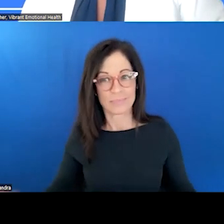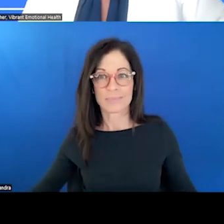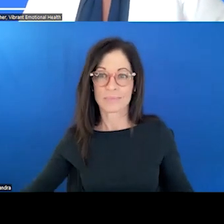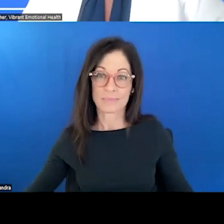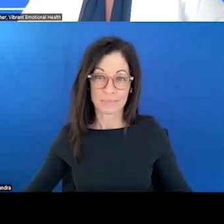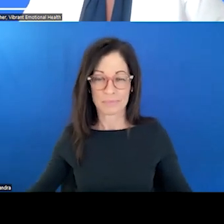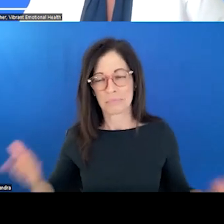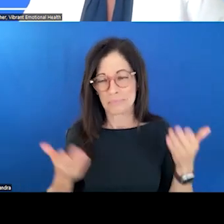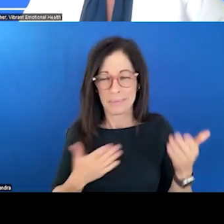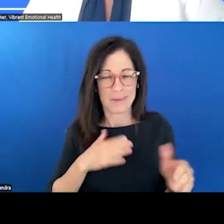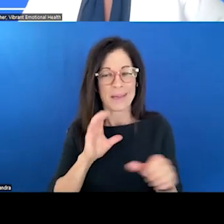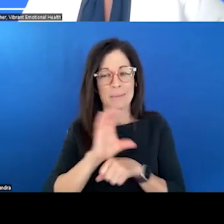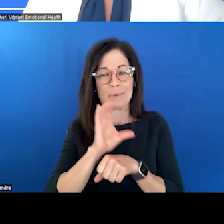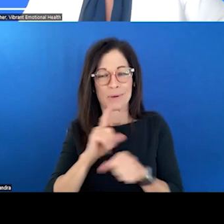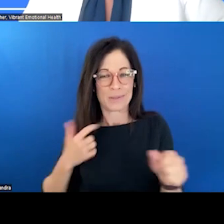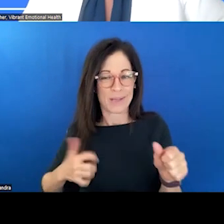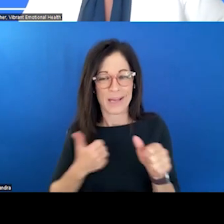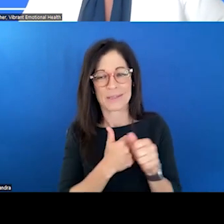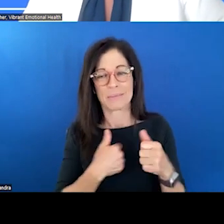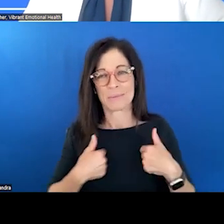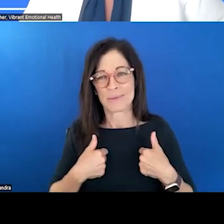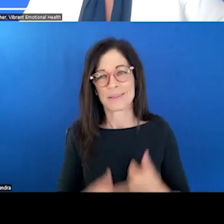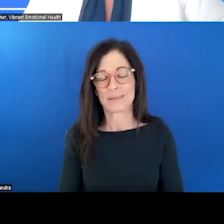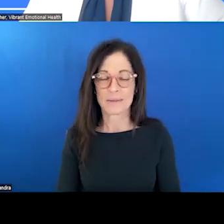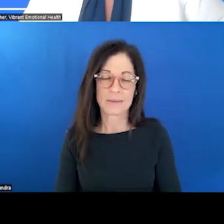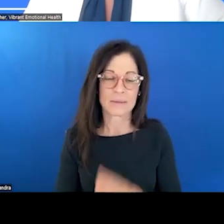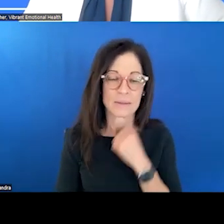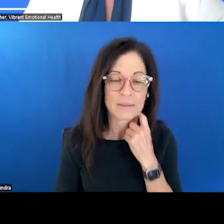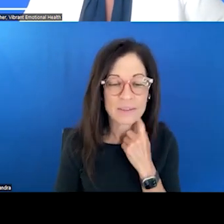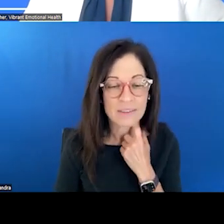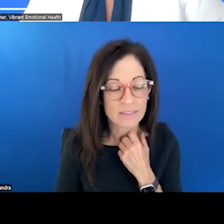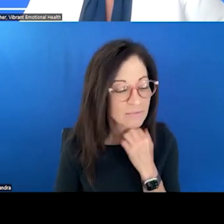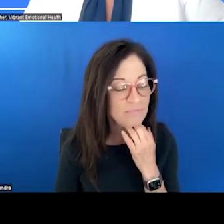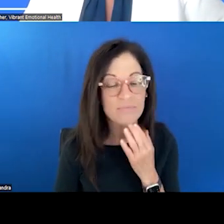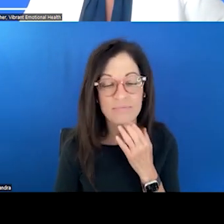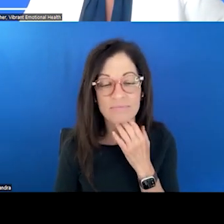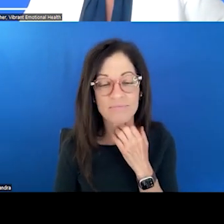UP? OKAY.